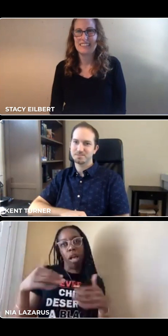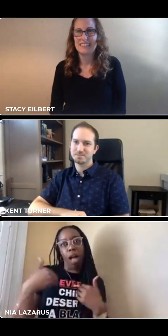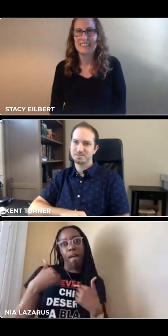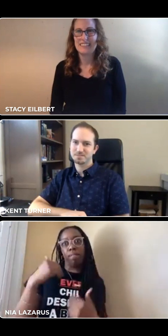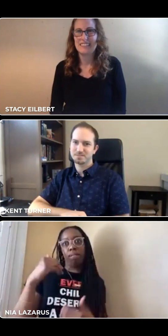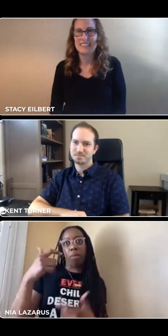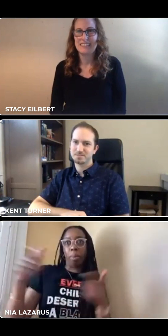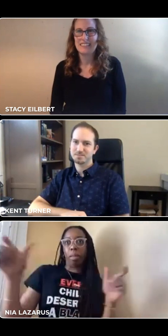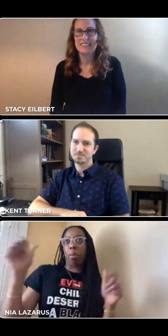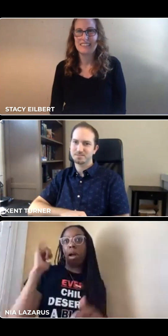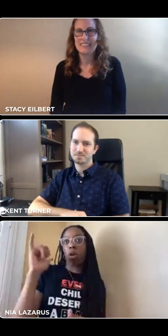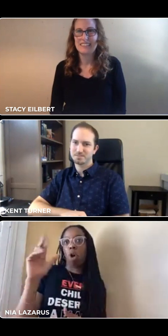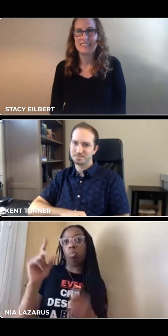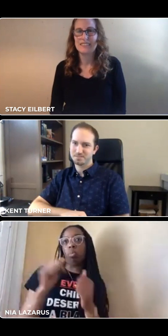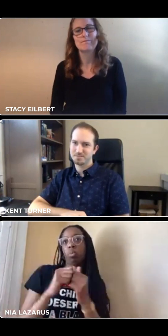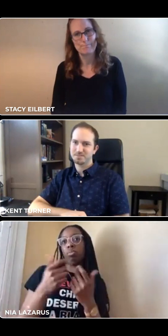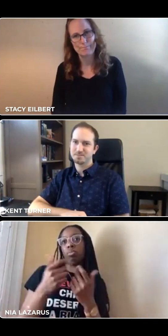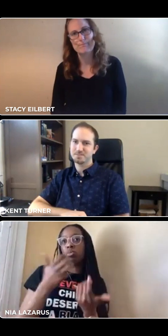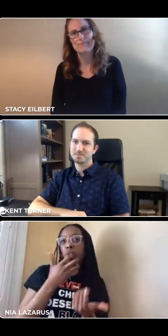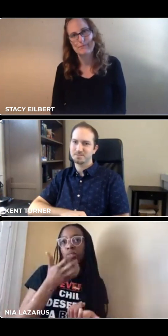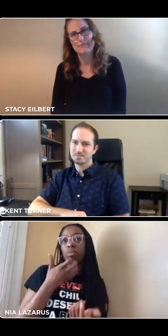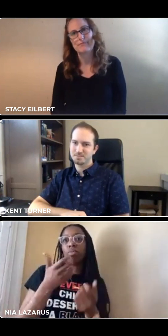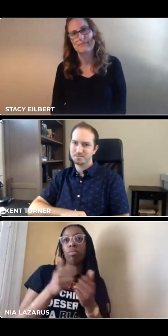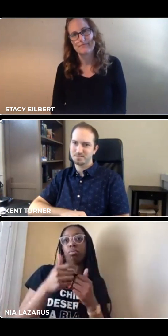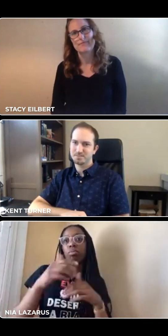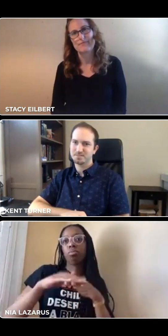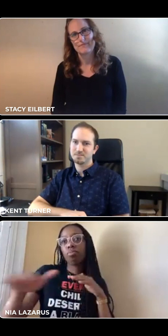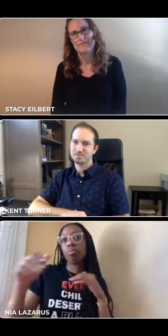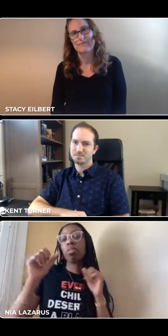But I'm always outdoors in my backyard. I'm really blessed to be fortunate enough to have